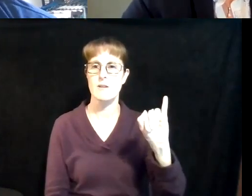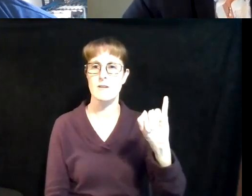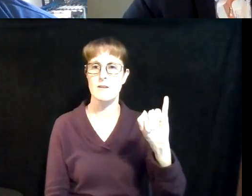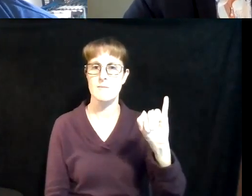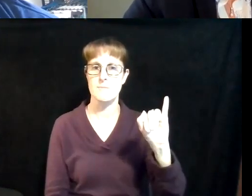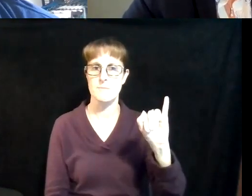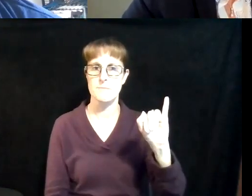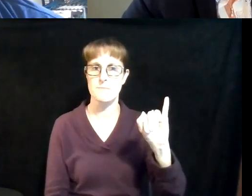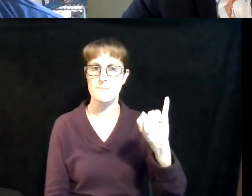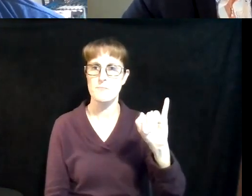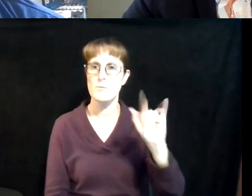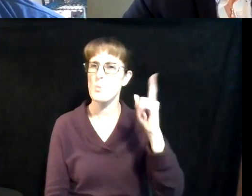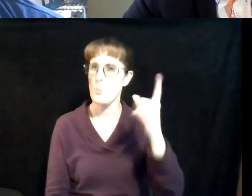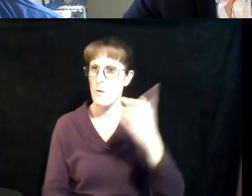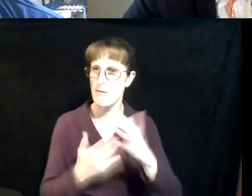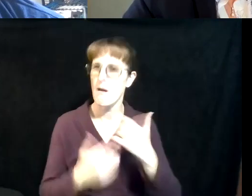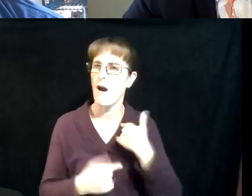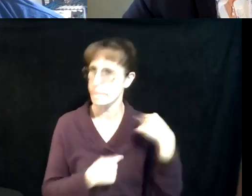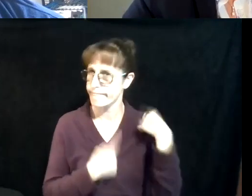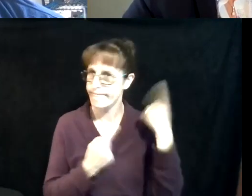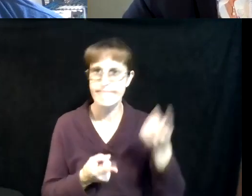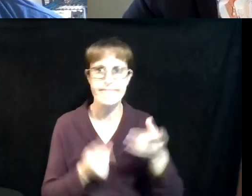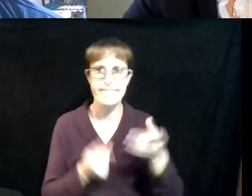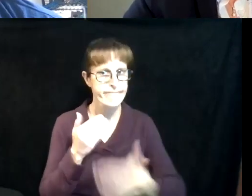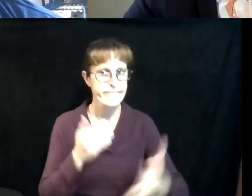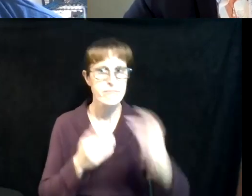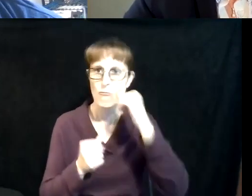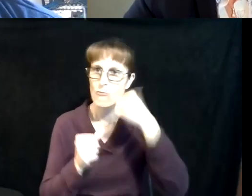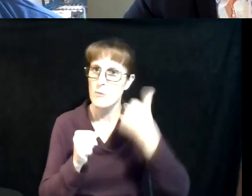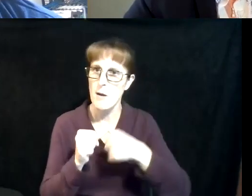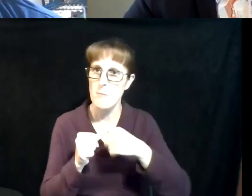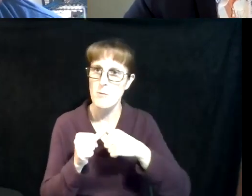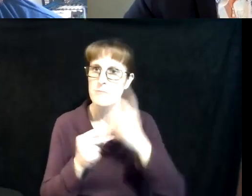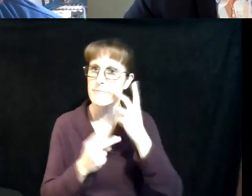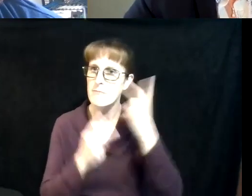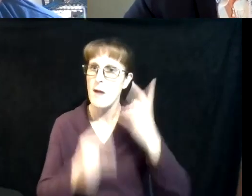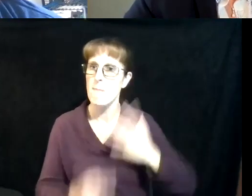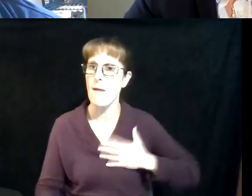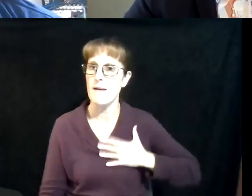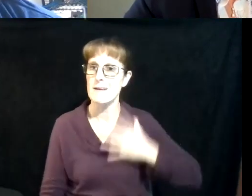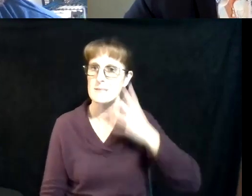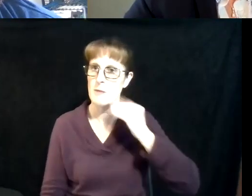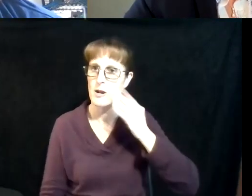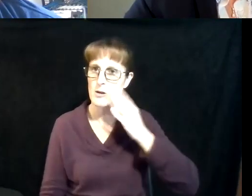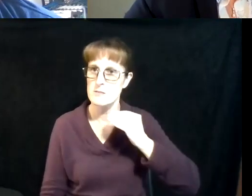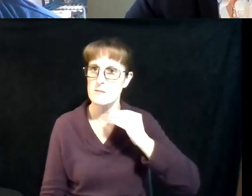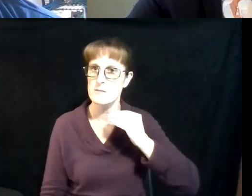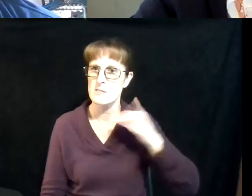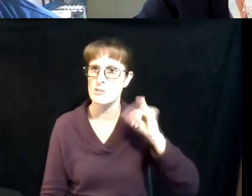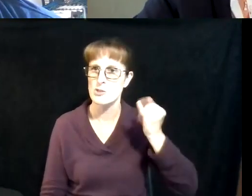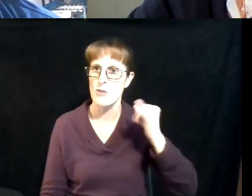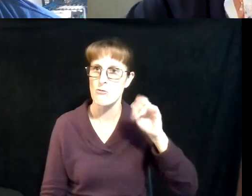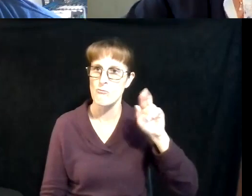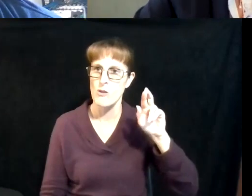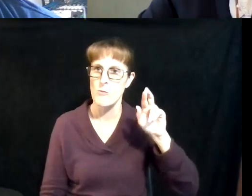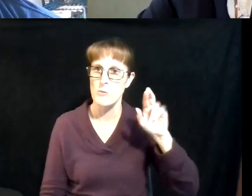remember about my own time fighting the Judge Rotenberg Center, which was just one very small,